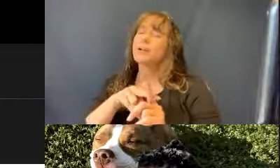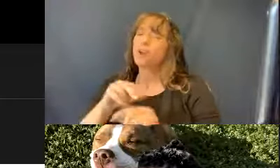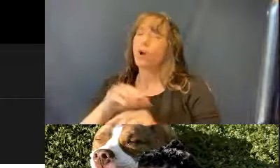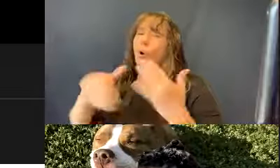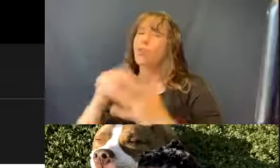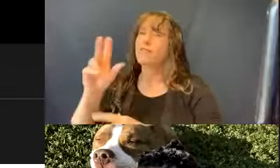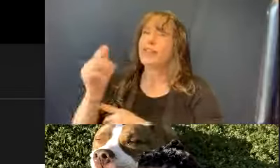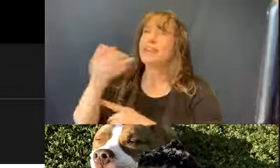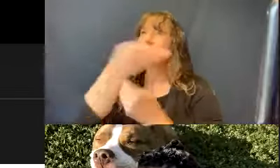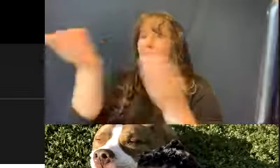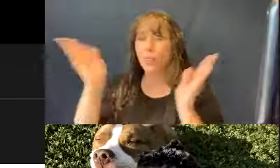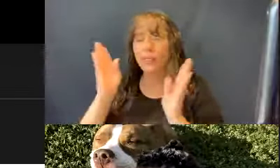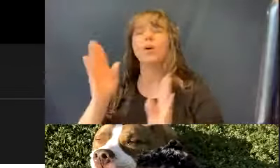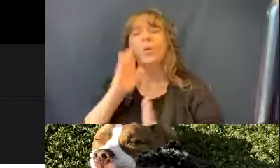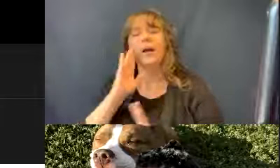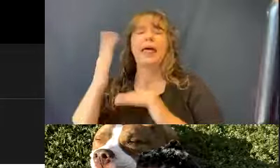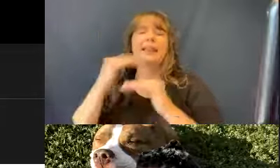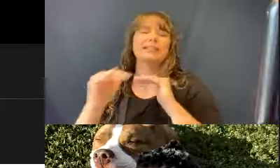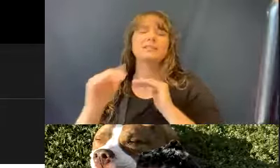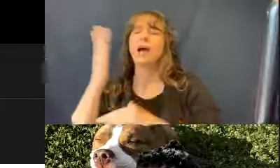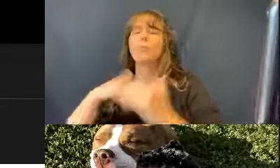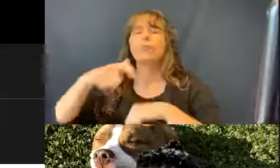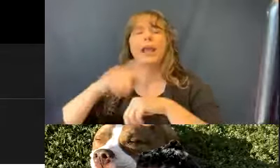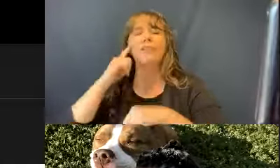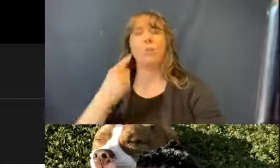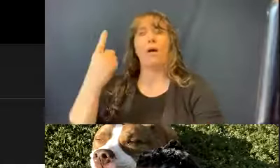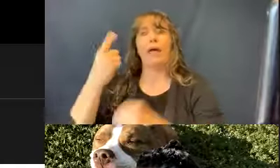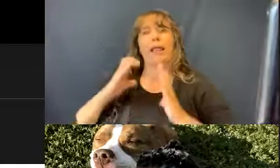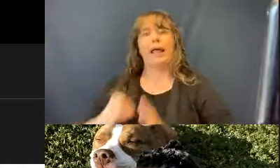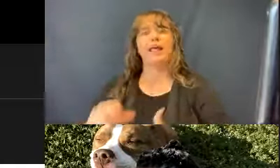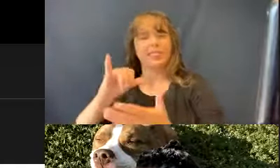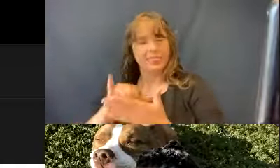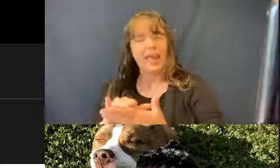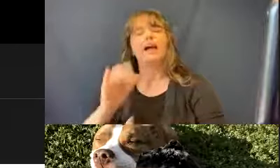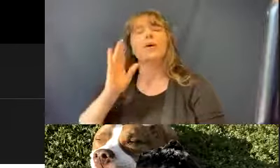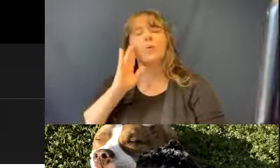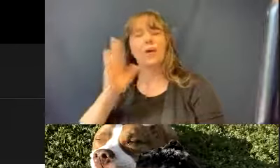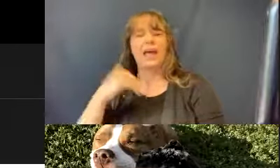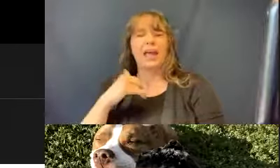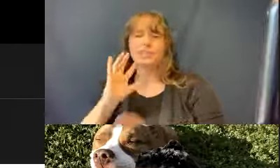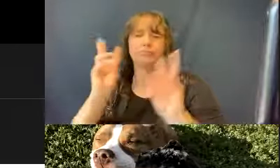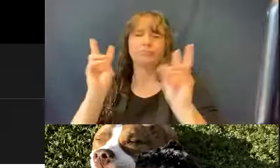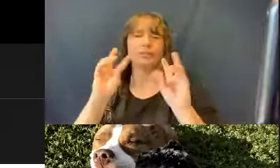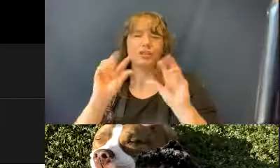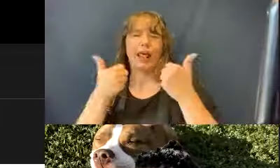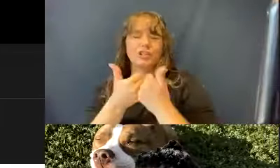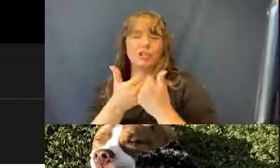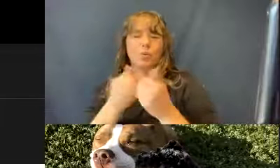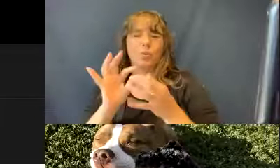going to, at least at some point, have a client who has some challenges when it comes to hearing.